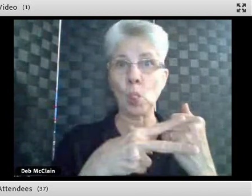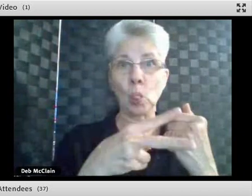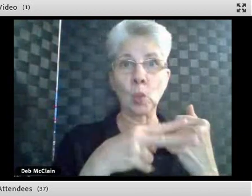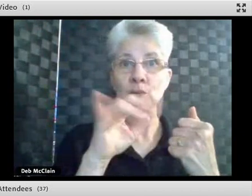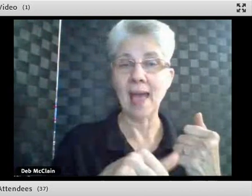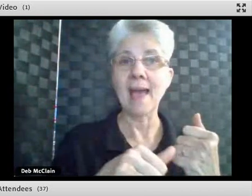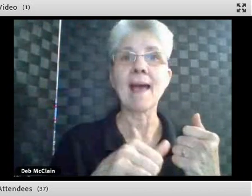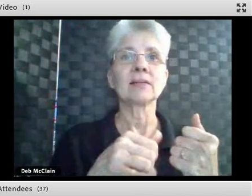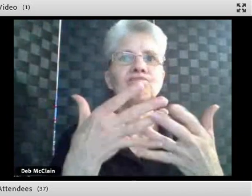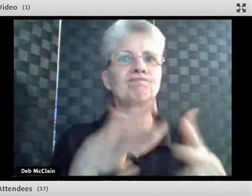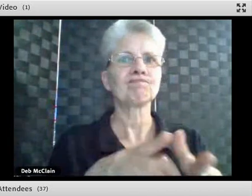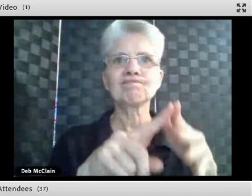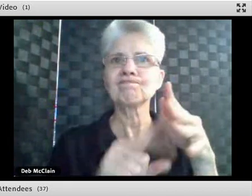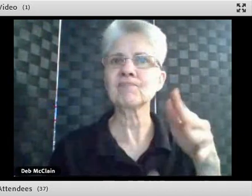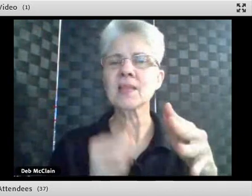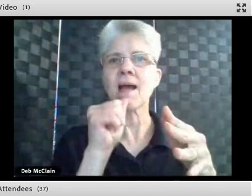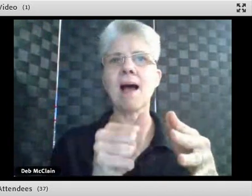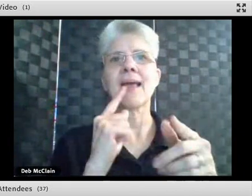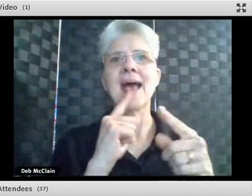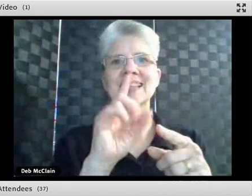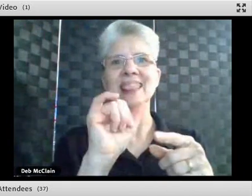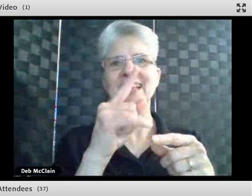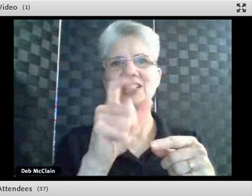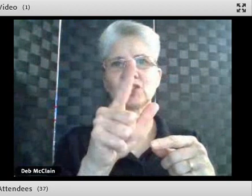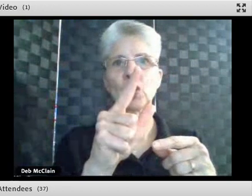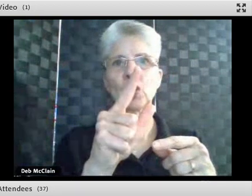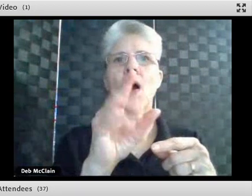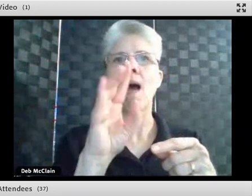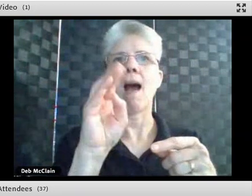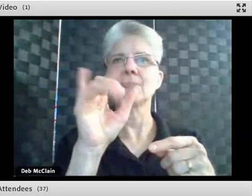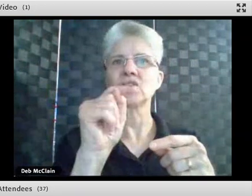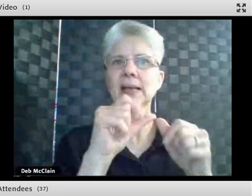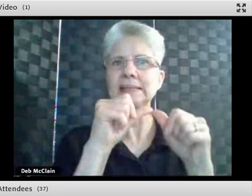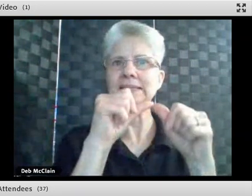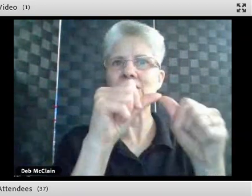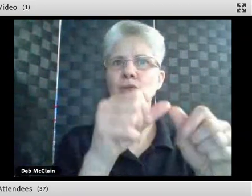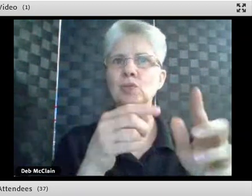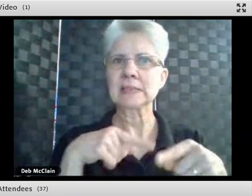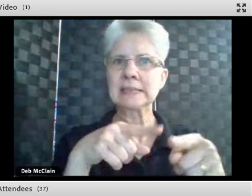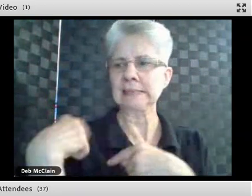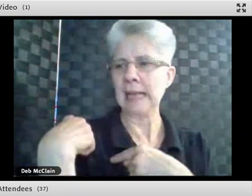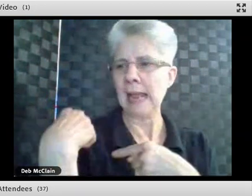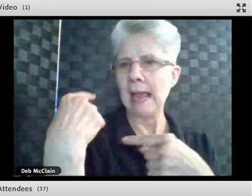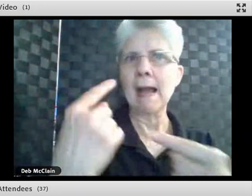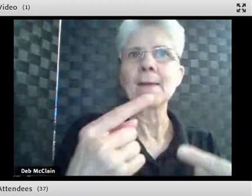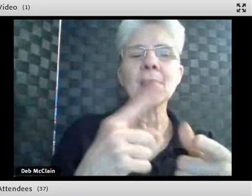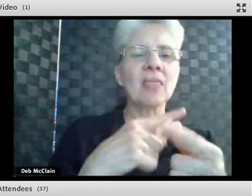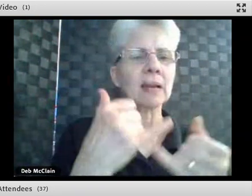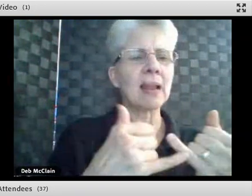as the digital object moves through time. And then lastly you should sort of think to yourself sort of,